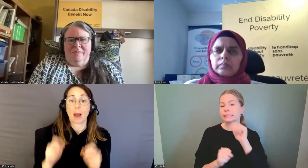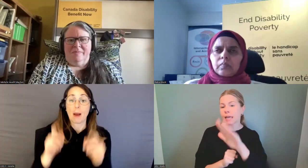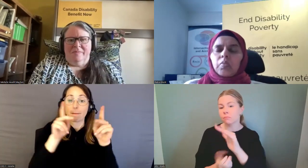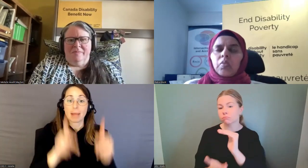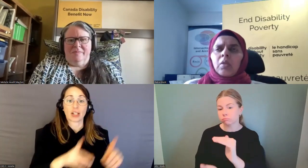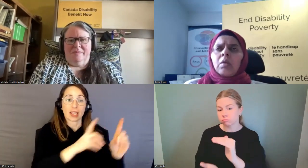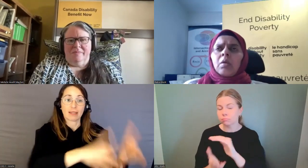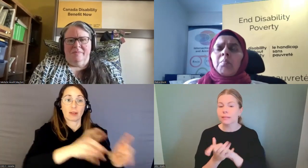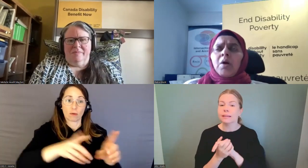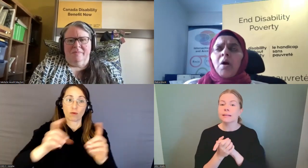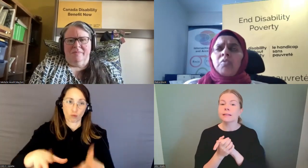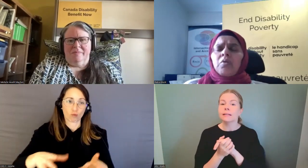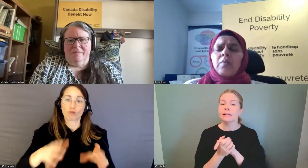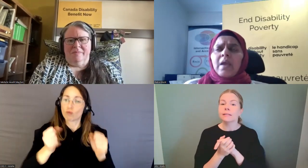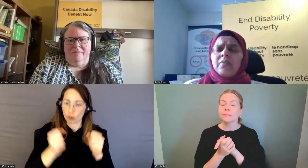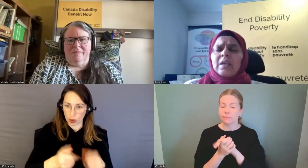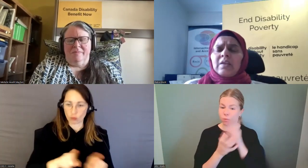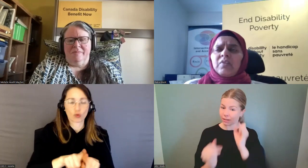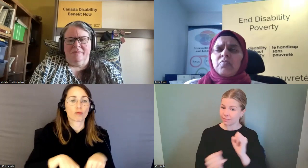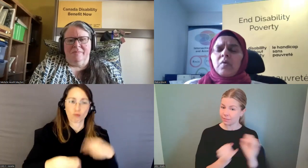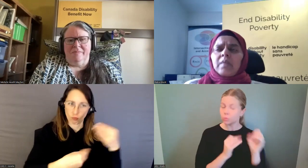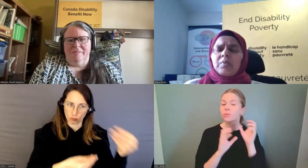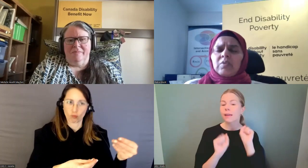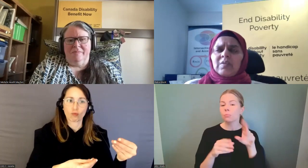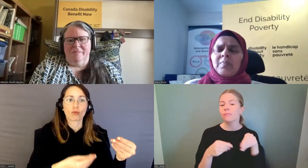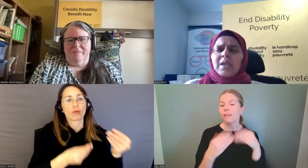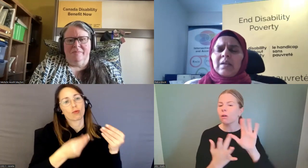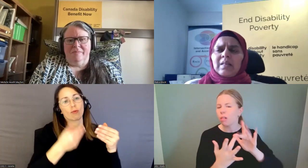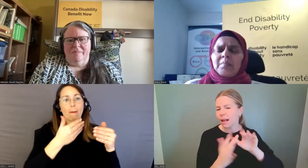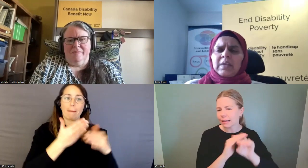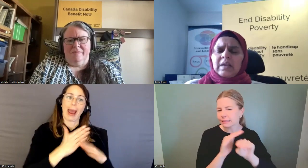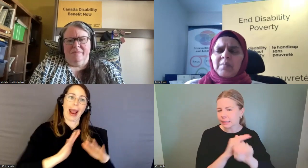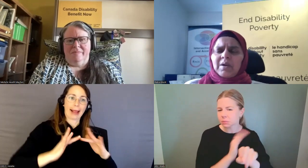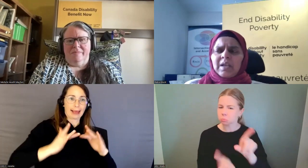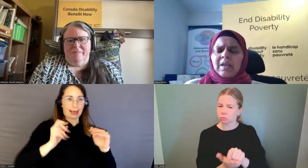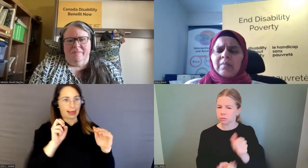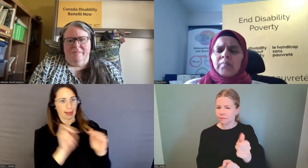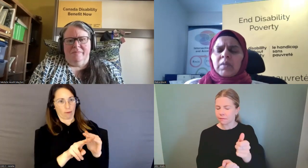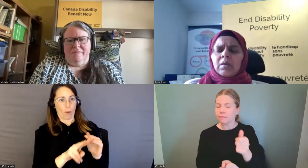BUT ALSO EVERY INDIVIDUAL CAN PARTICIPATE IN THE BLEAK MARKET.